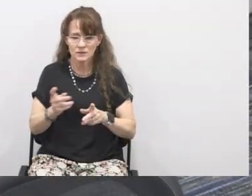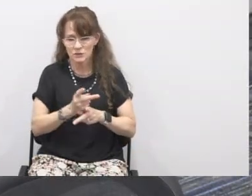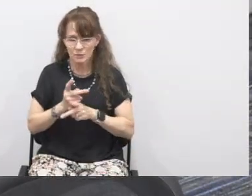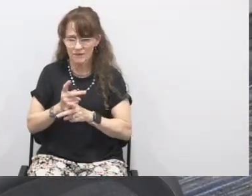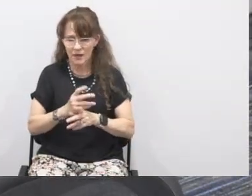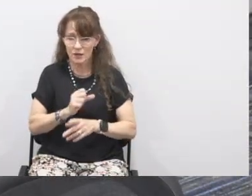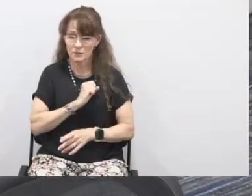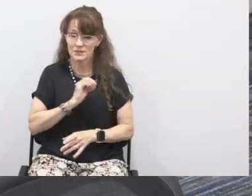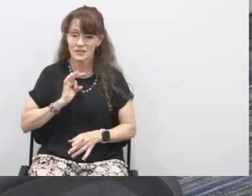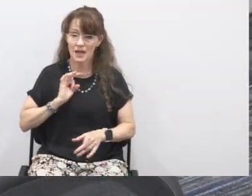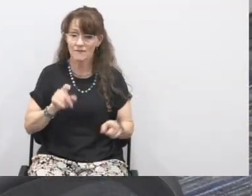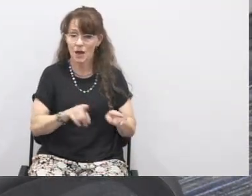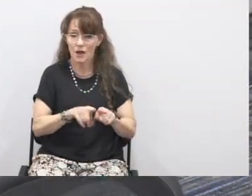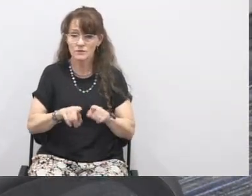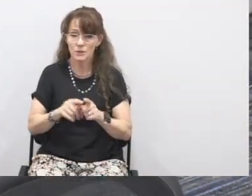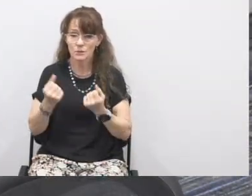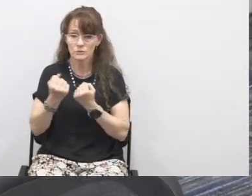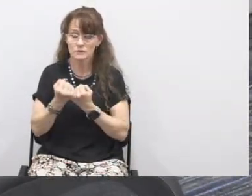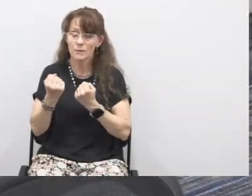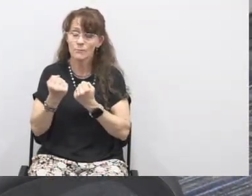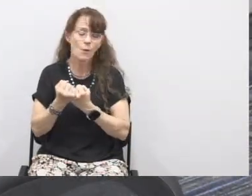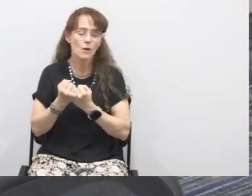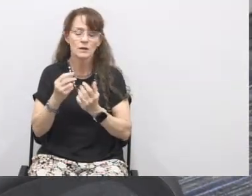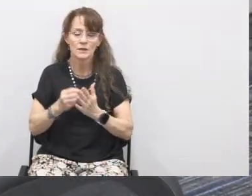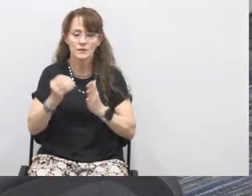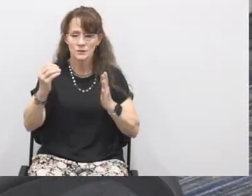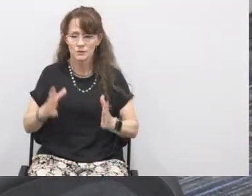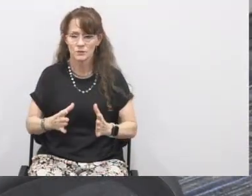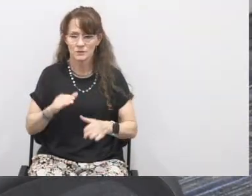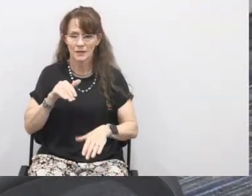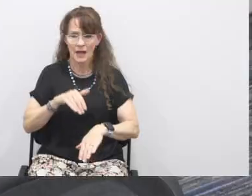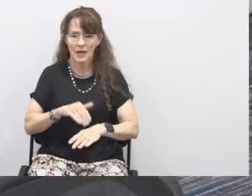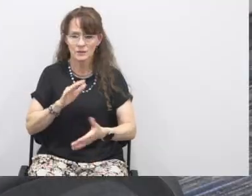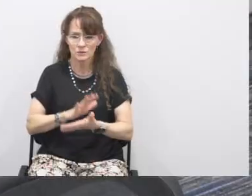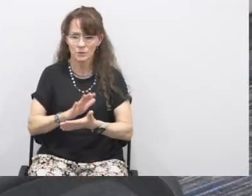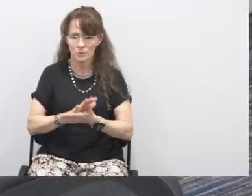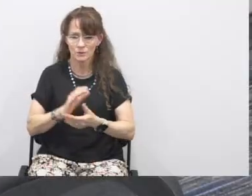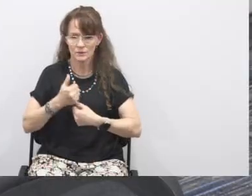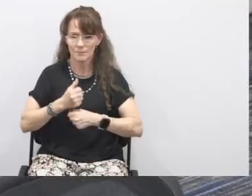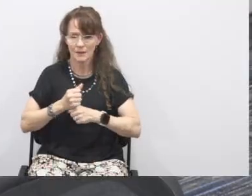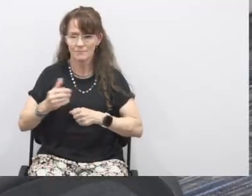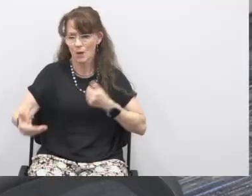that also support the students at the school site to make it a welcoming place to be.